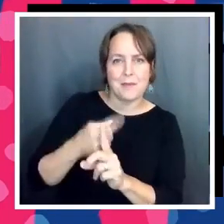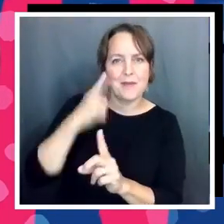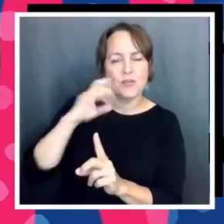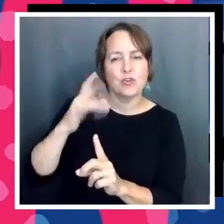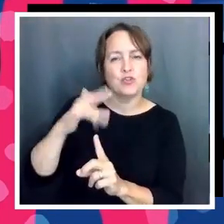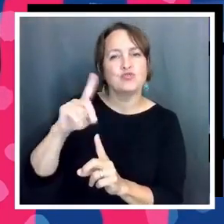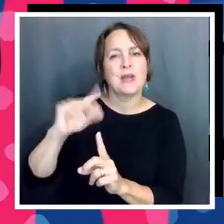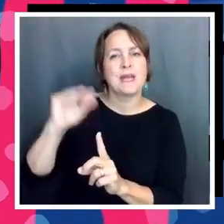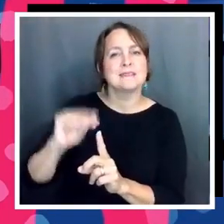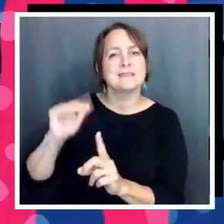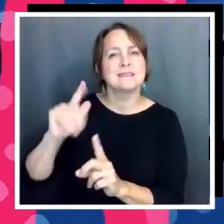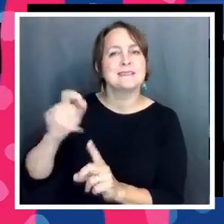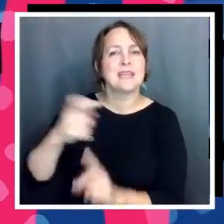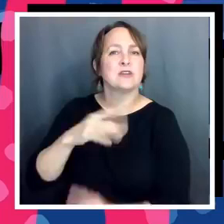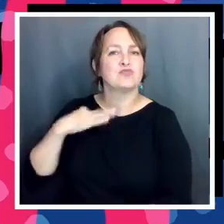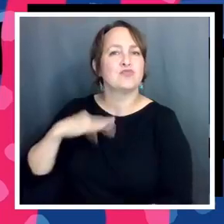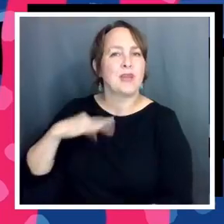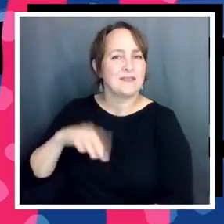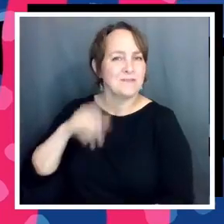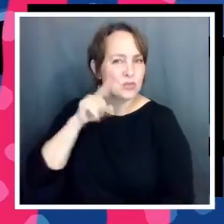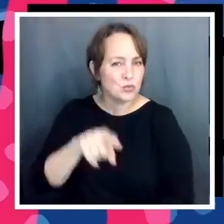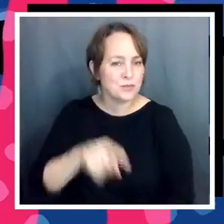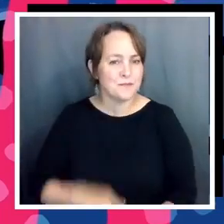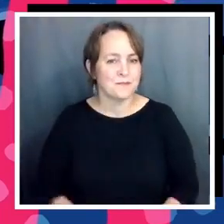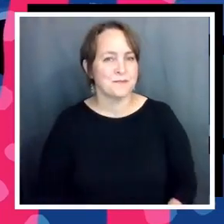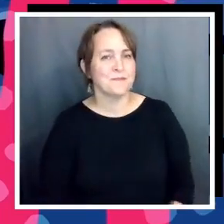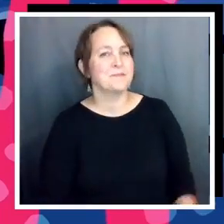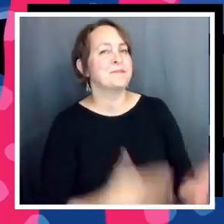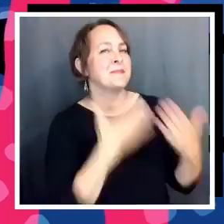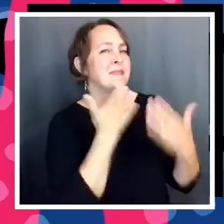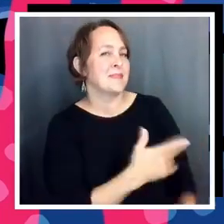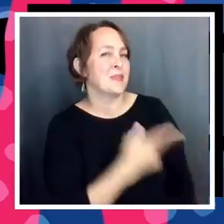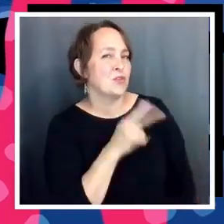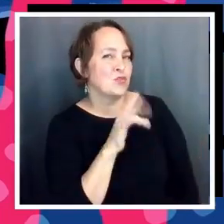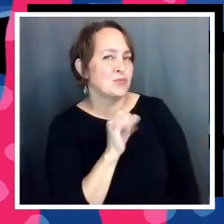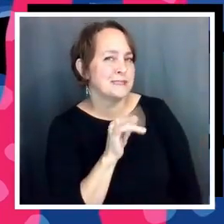NURA, WHAT THE BEST ADVOCACY